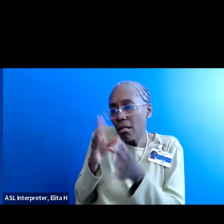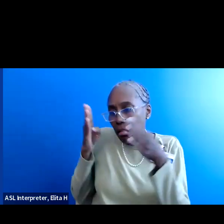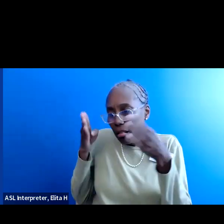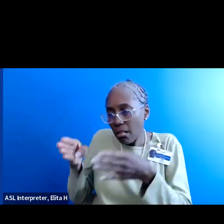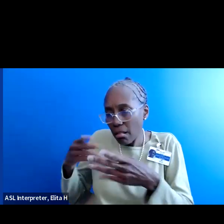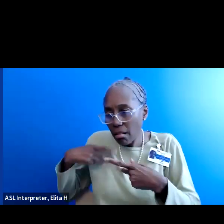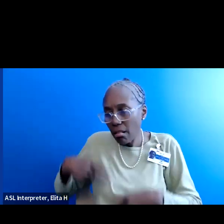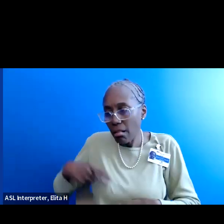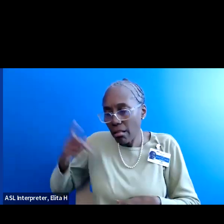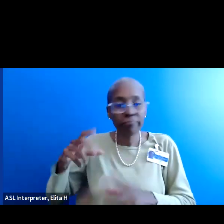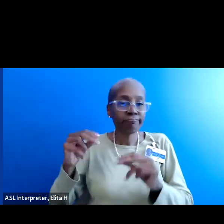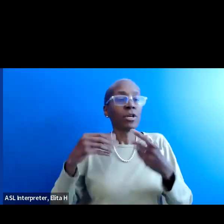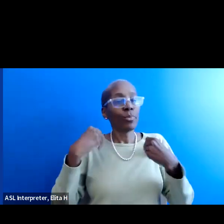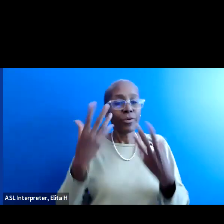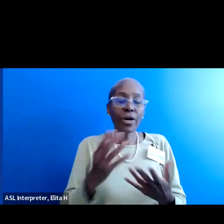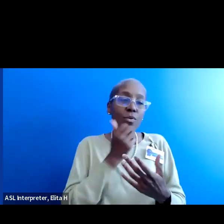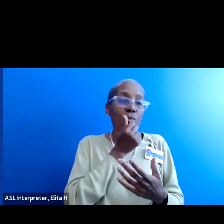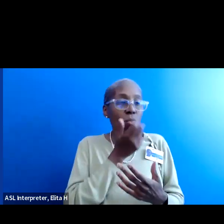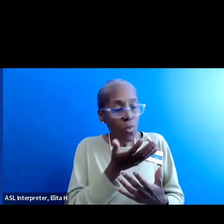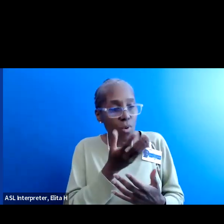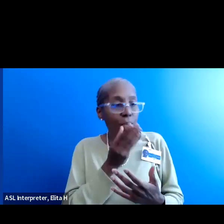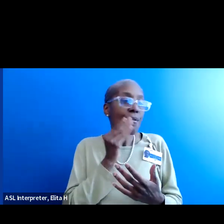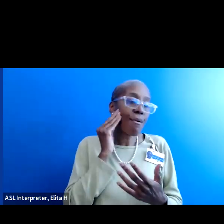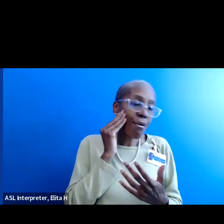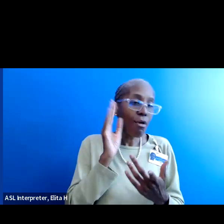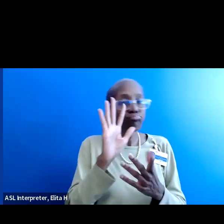It also means providing a warm, home-like environment that enables residents